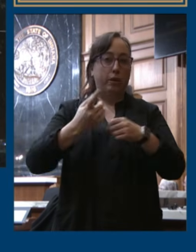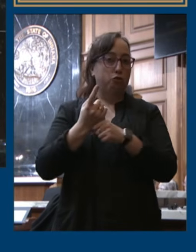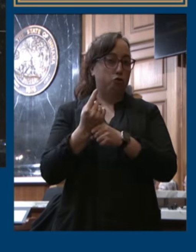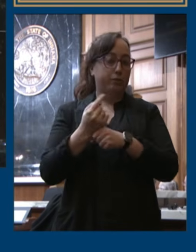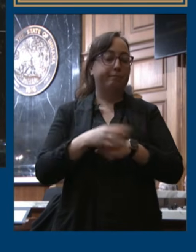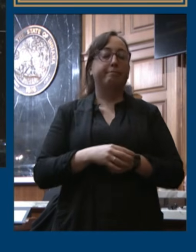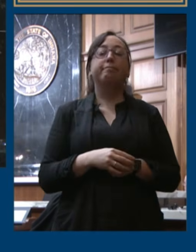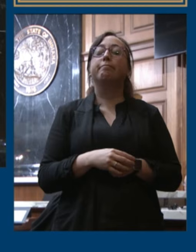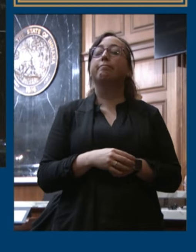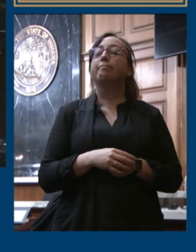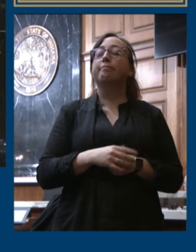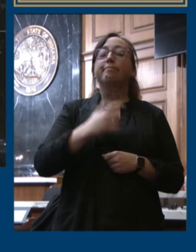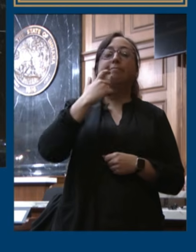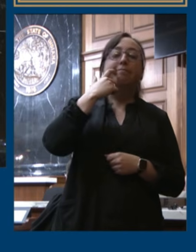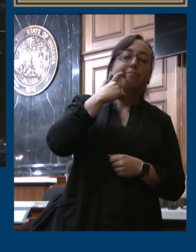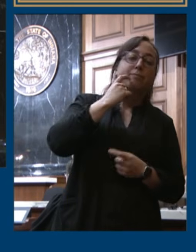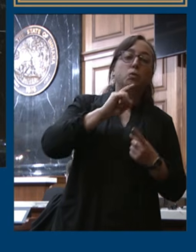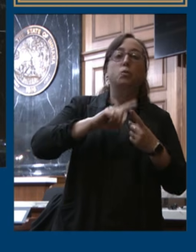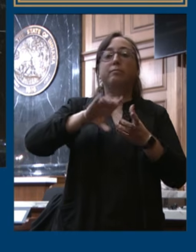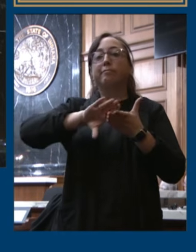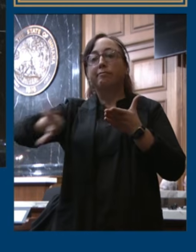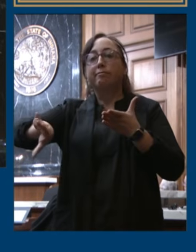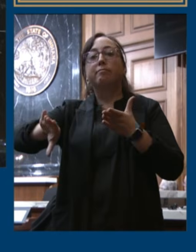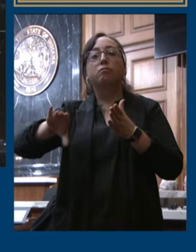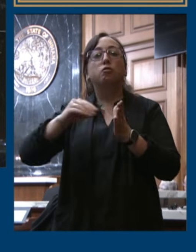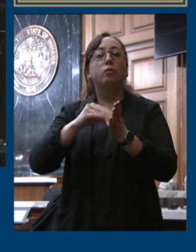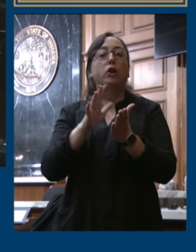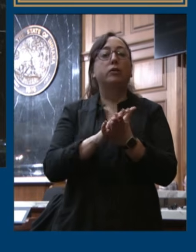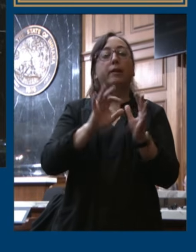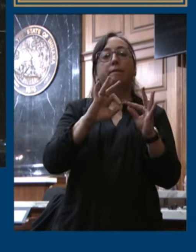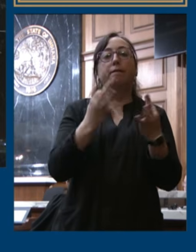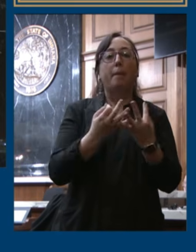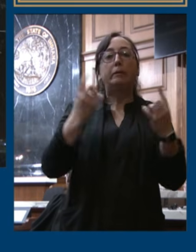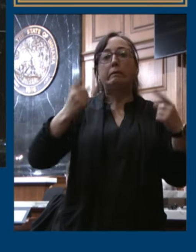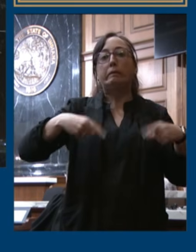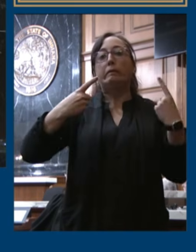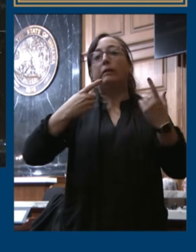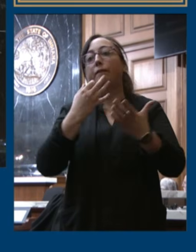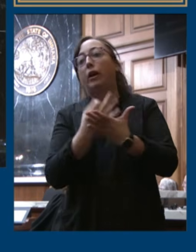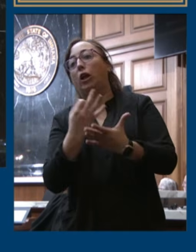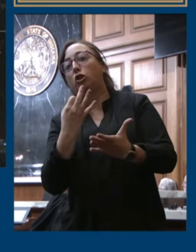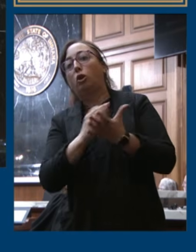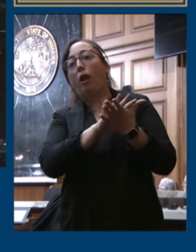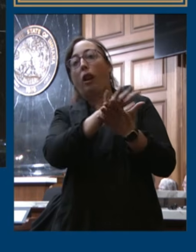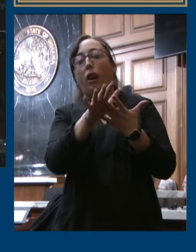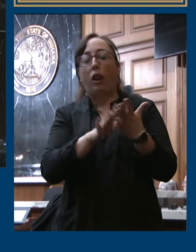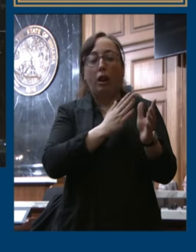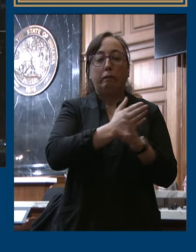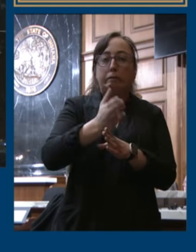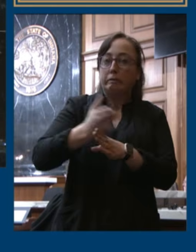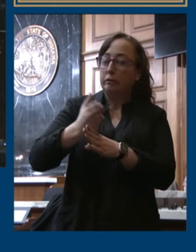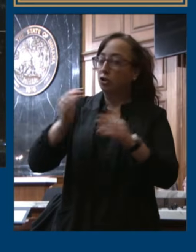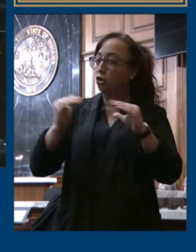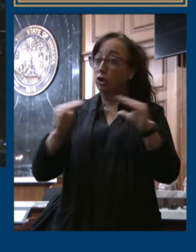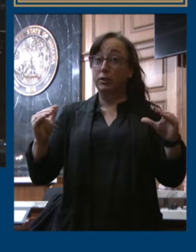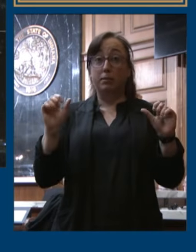FROM EVICTION TO EXPUNGEMENT, FAMILY MATTERS TO FINANCIAL, JUSTICE IS NOT A DISTANT POSSIBILITY, IT'S